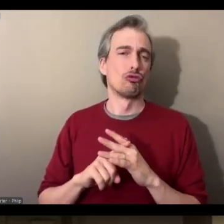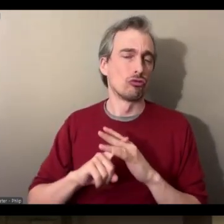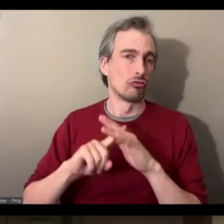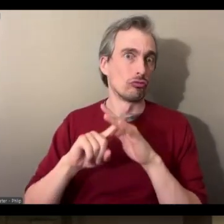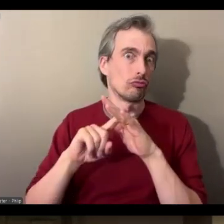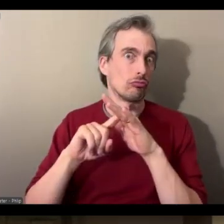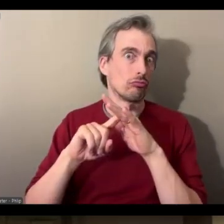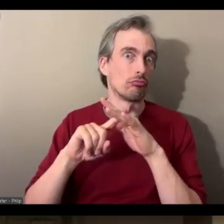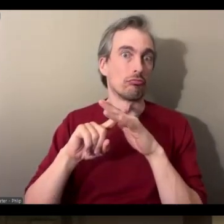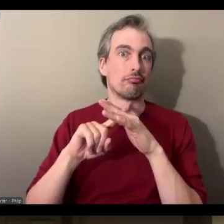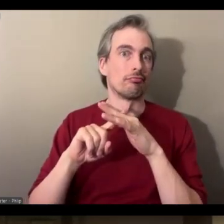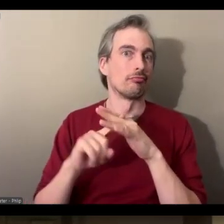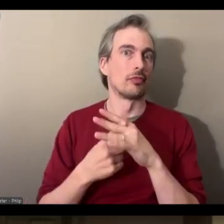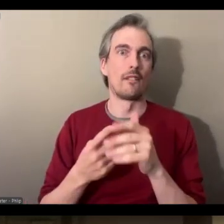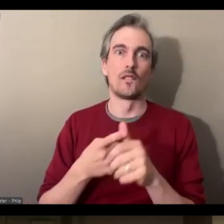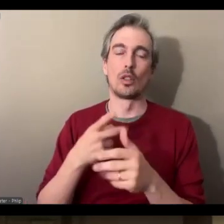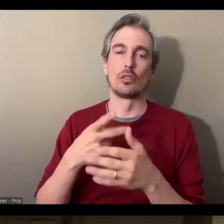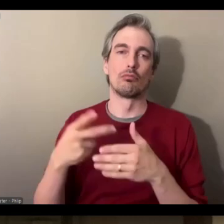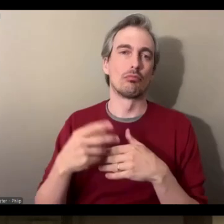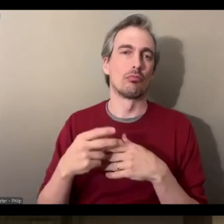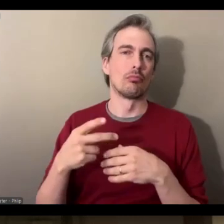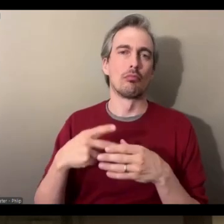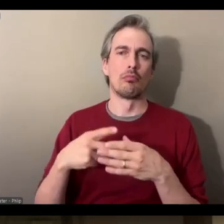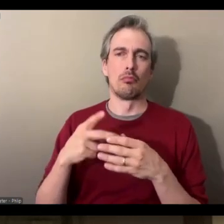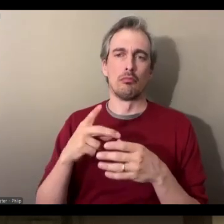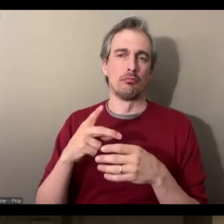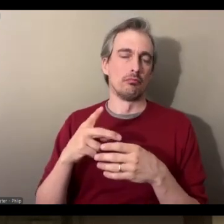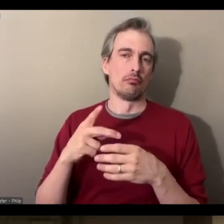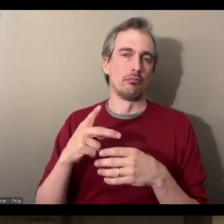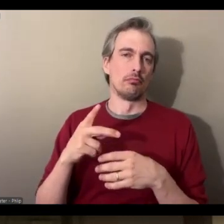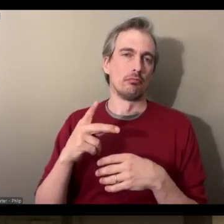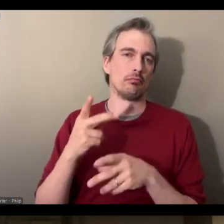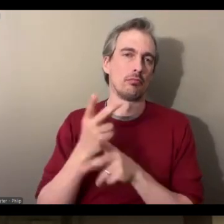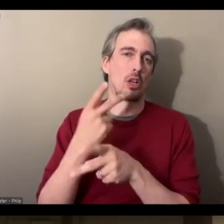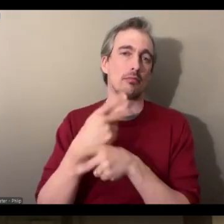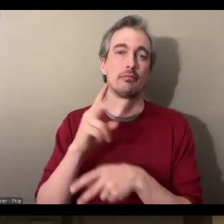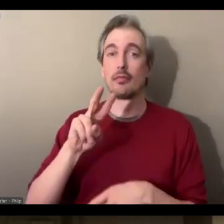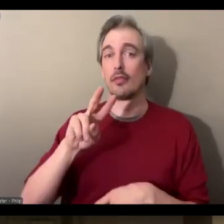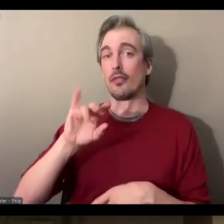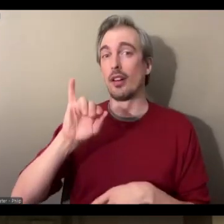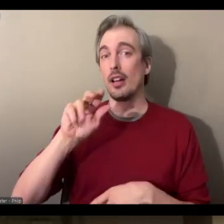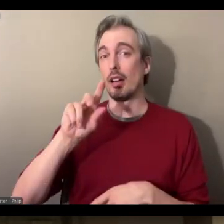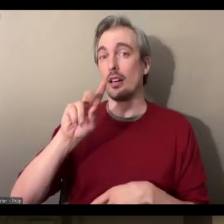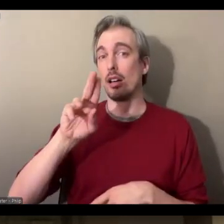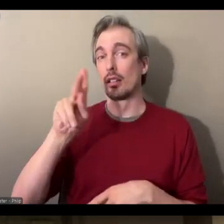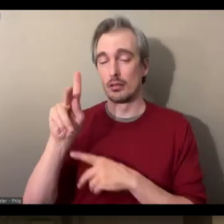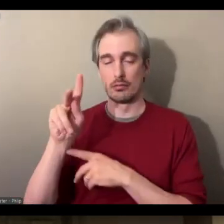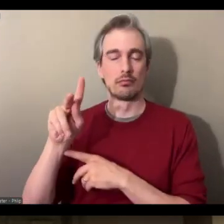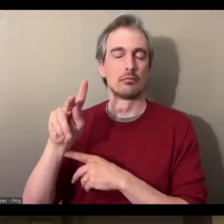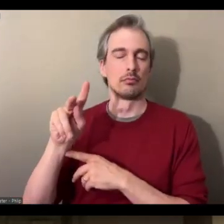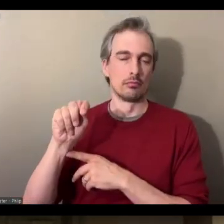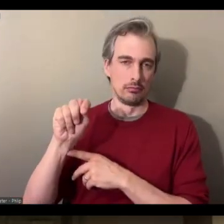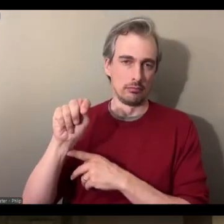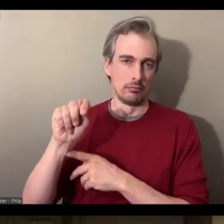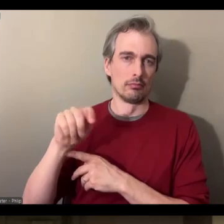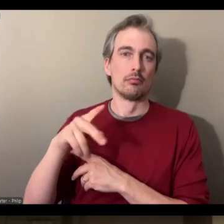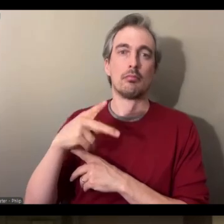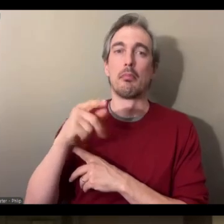uses as their purchase path. In tandem with Spektrix. And the reason that we started